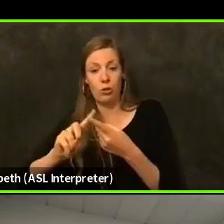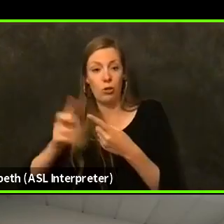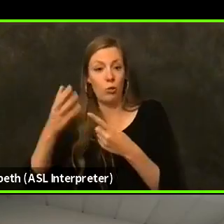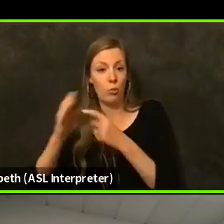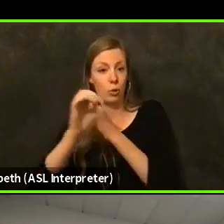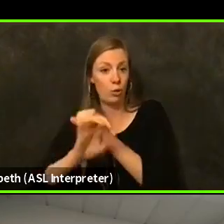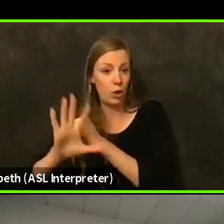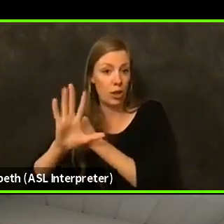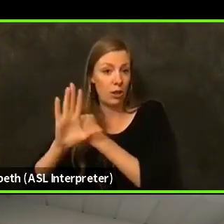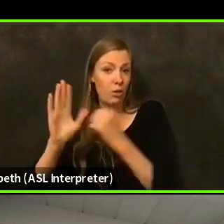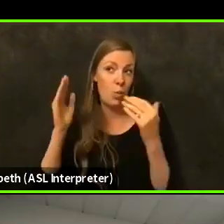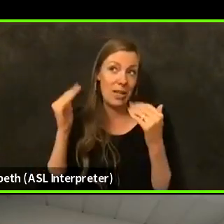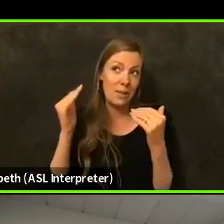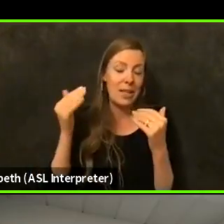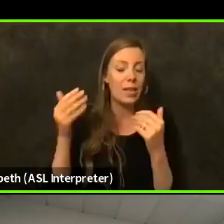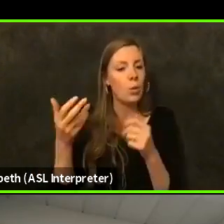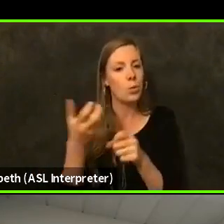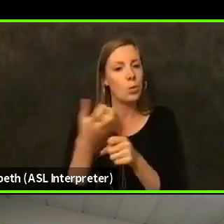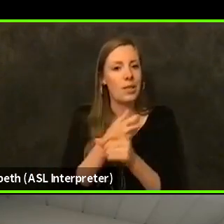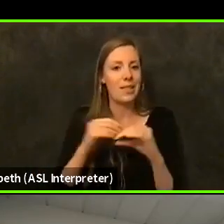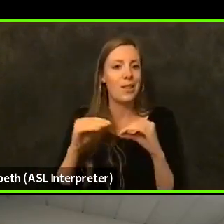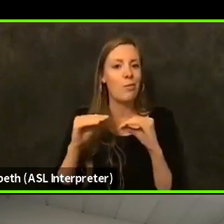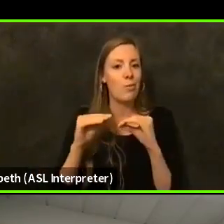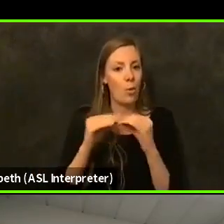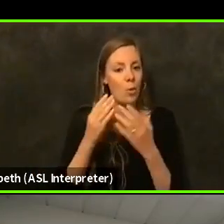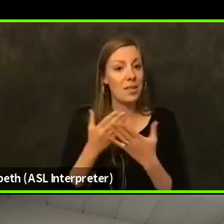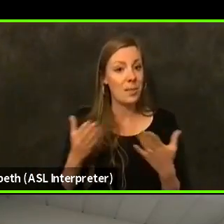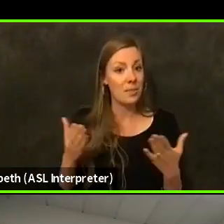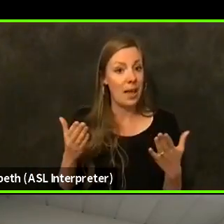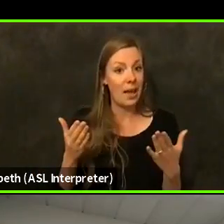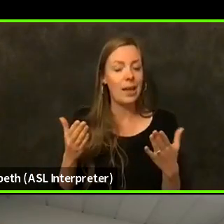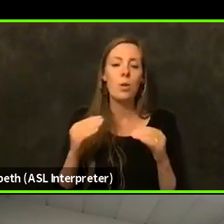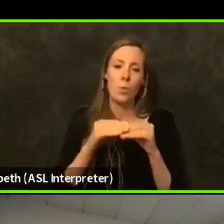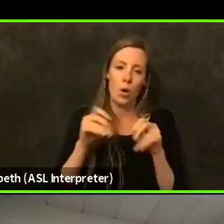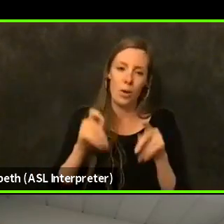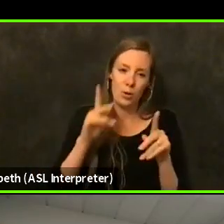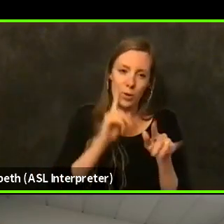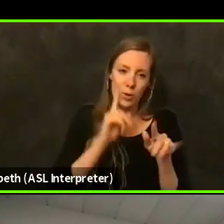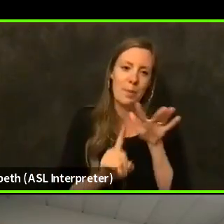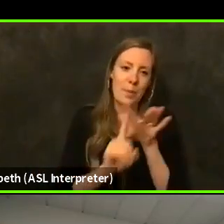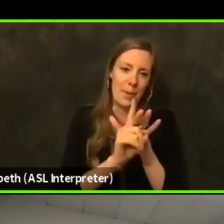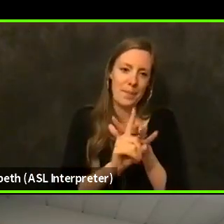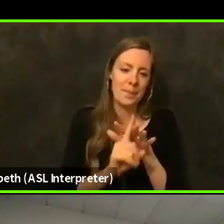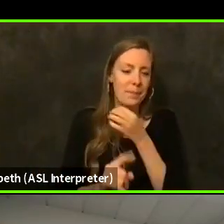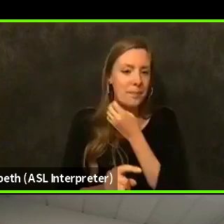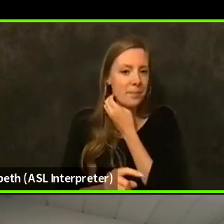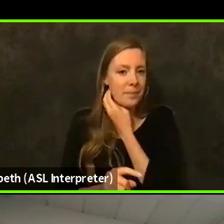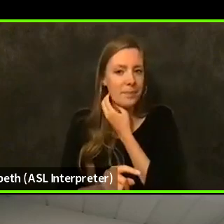to get a lot more supply, that's what a lot more opportunities will open up. So I would say be patient.